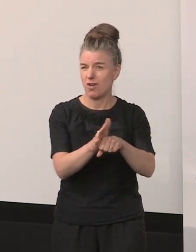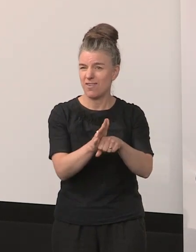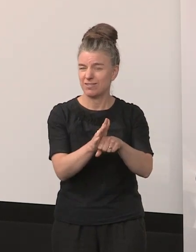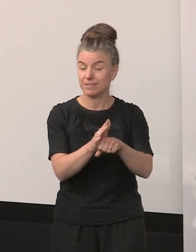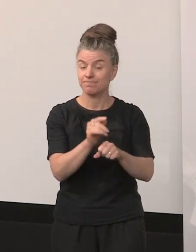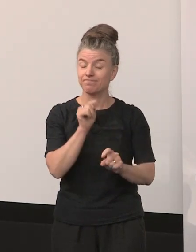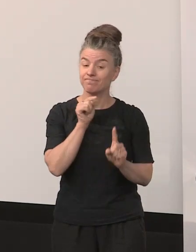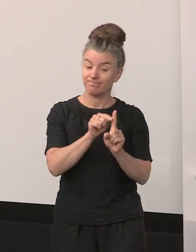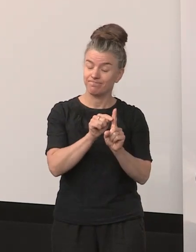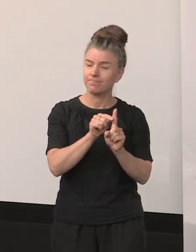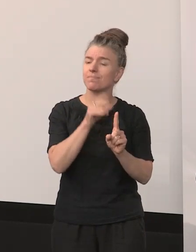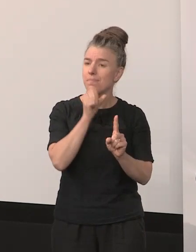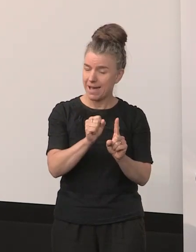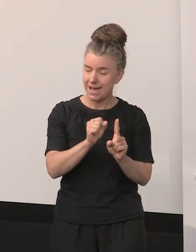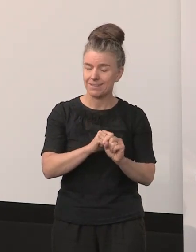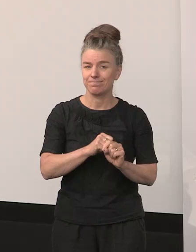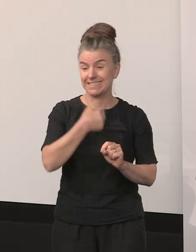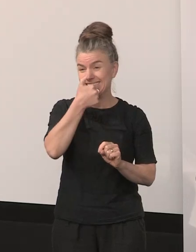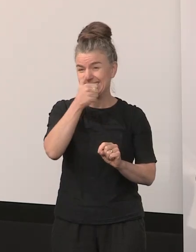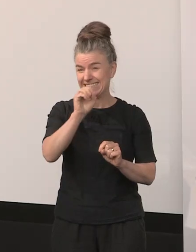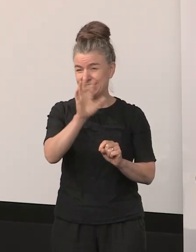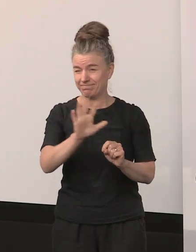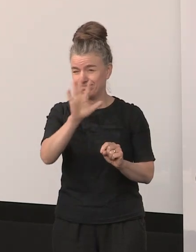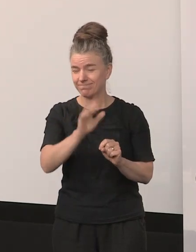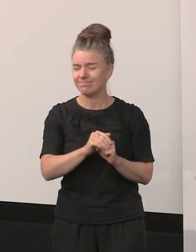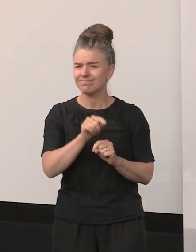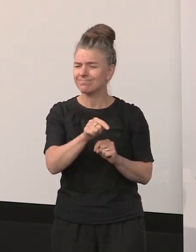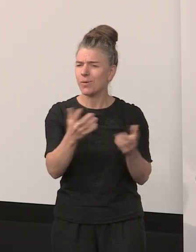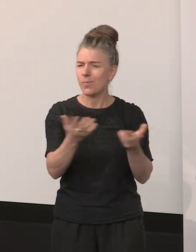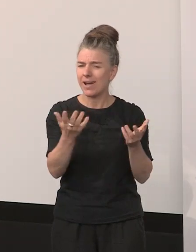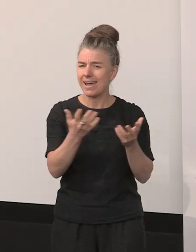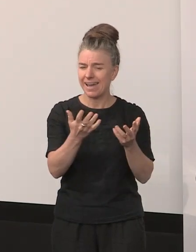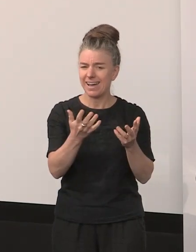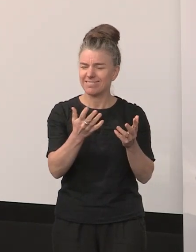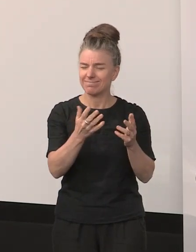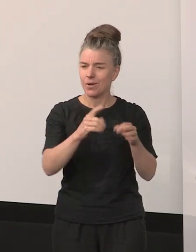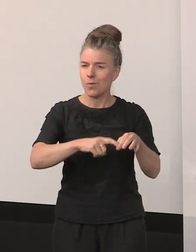for coming this afternoon. Today I have one new case of COVID-19 to report in New